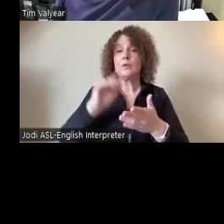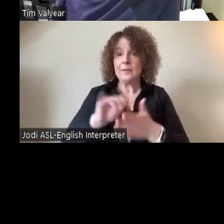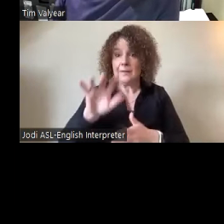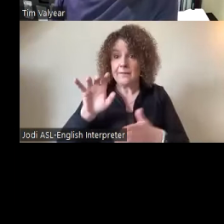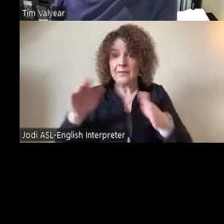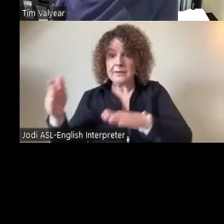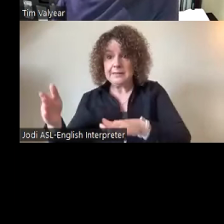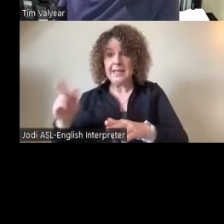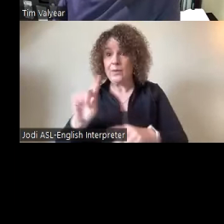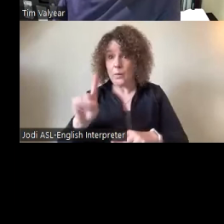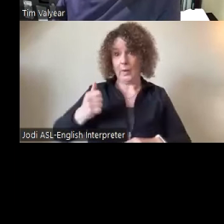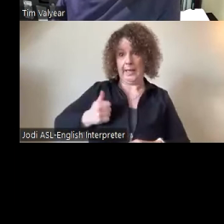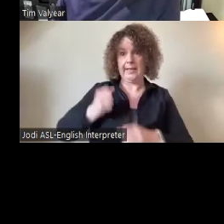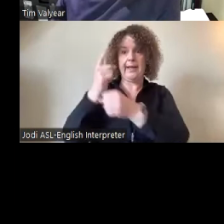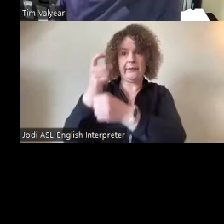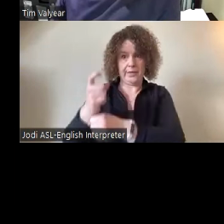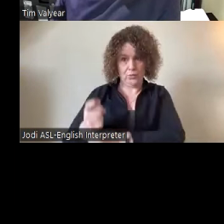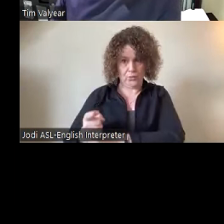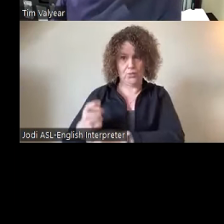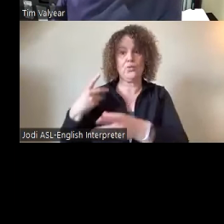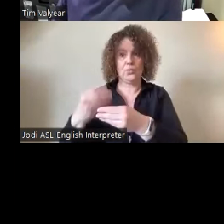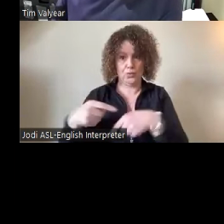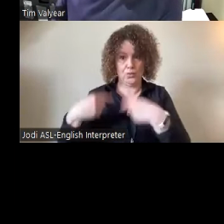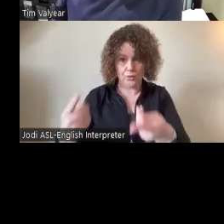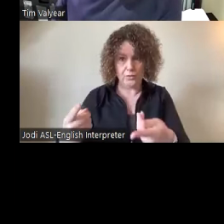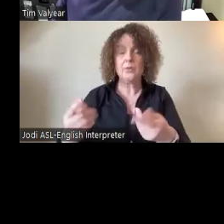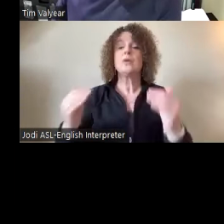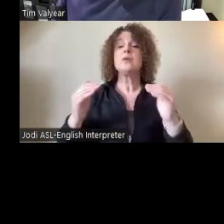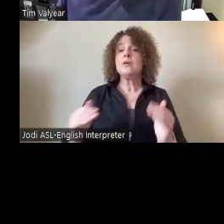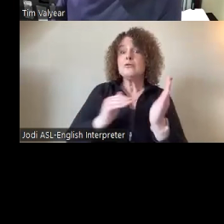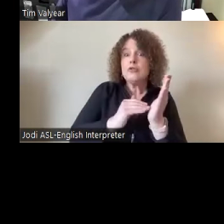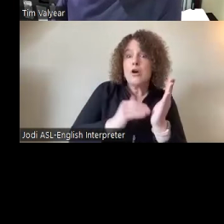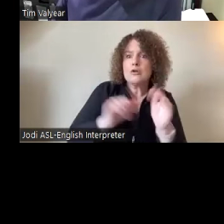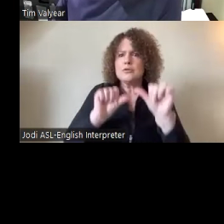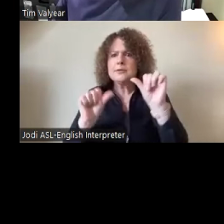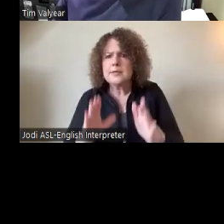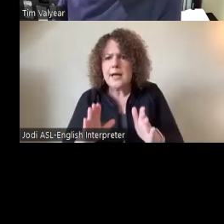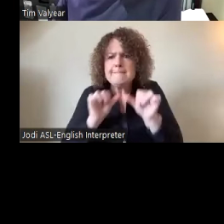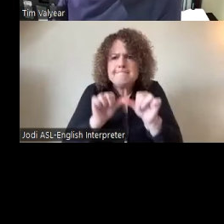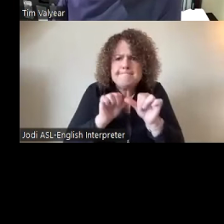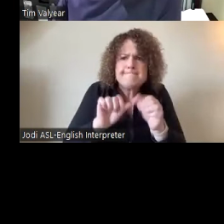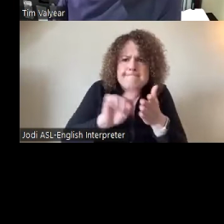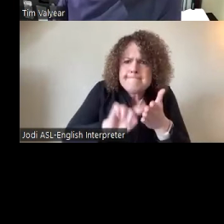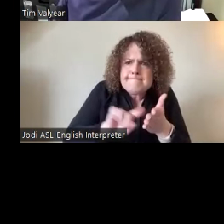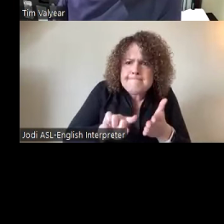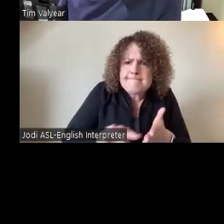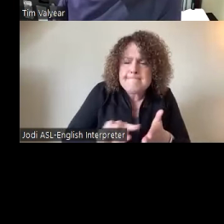health conditions. Flu causes about 12,200 hospitalizations and 3,500 deaths in Canada every single